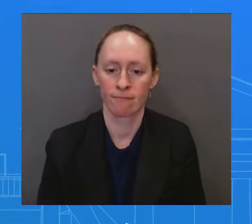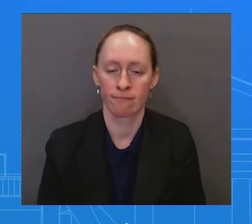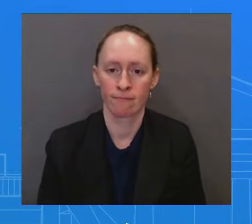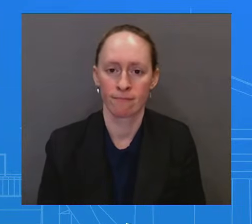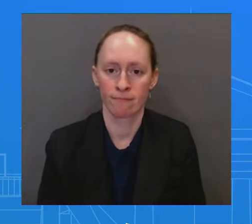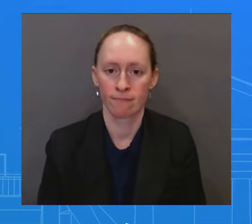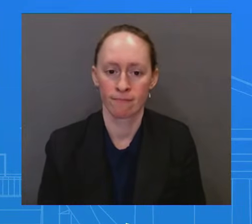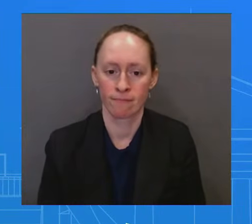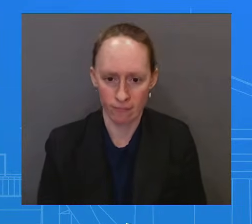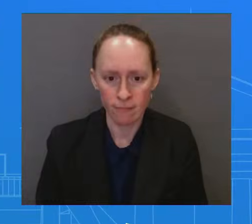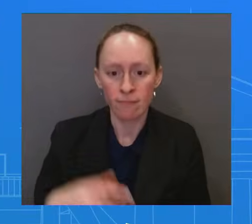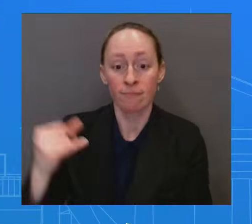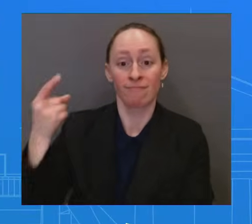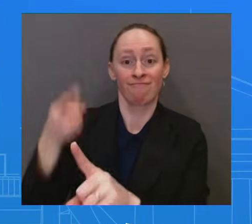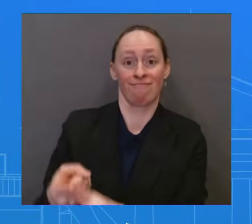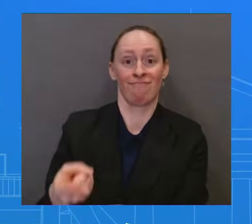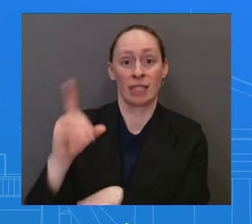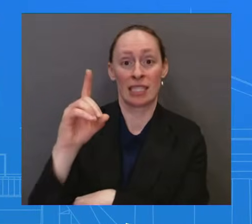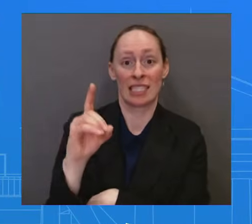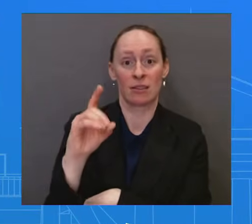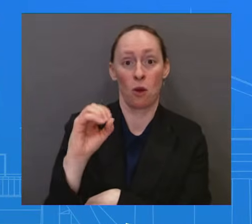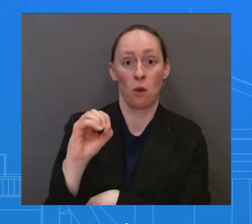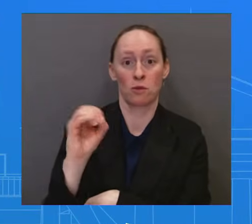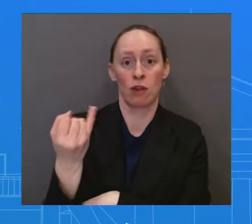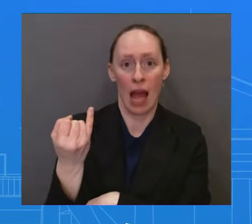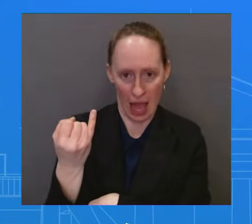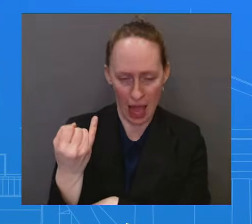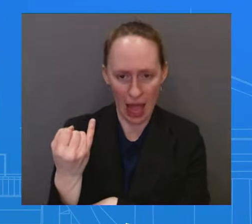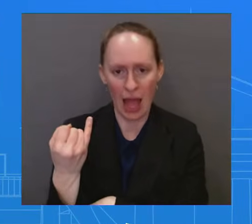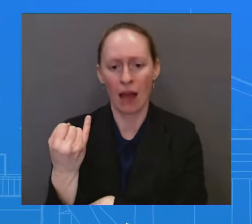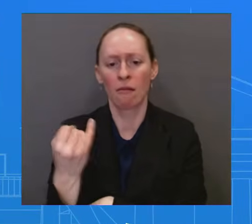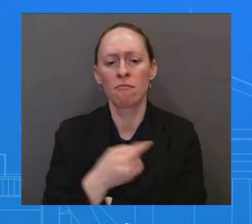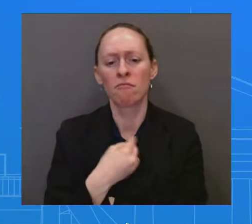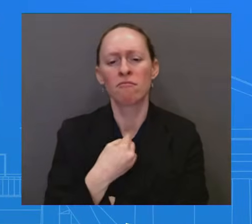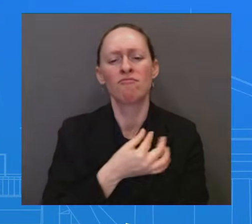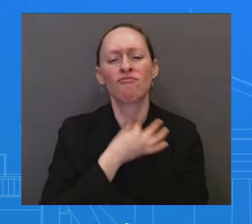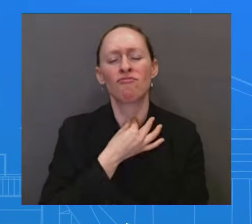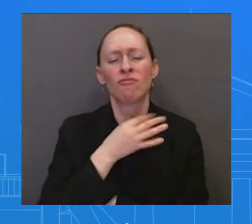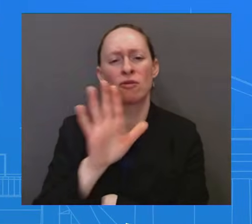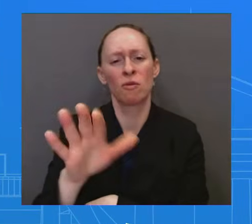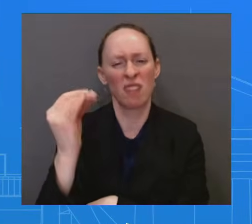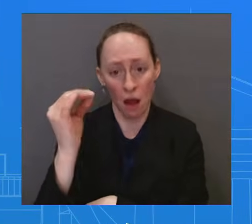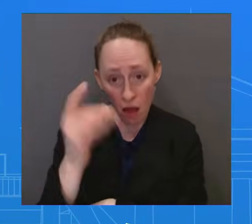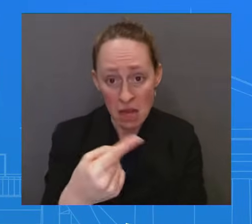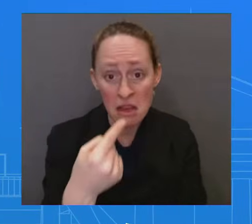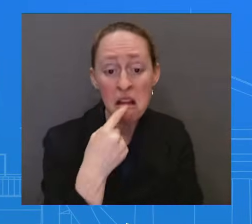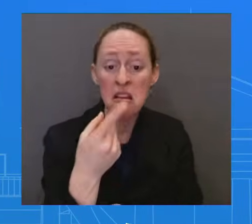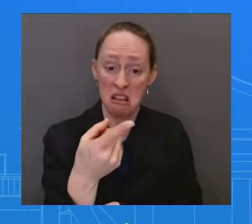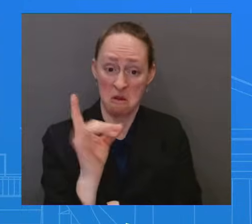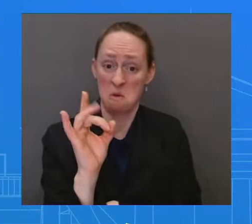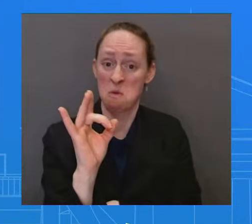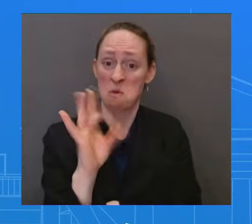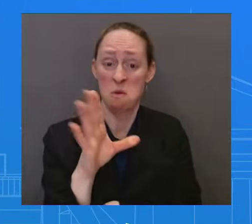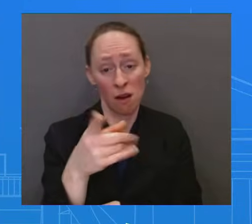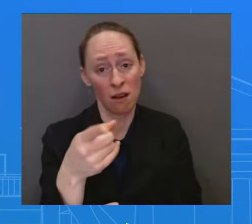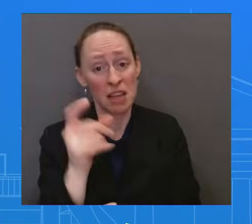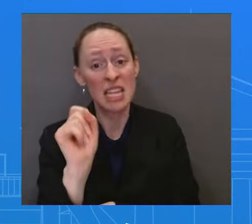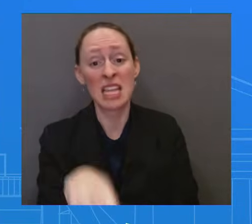and then helped arrest and were working on prosecuting Alex Saab and saw him handed over? What's to say that they're not working today